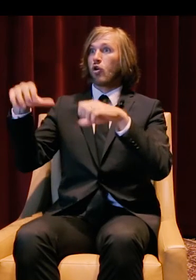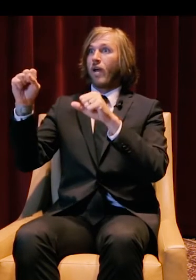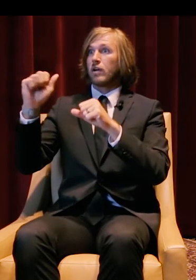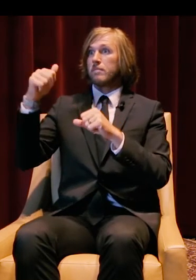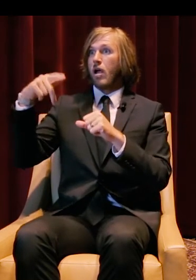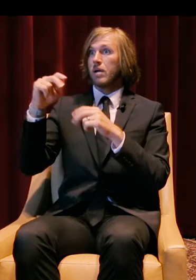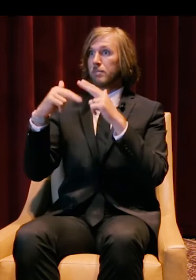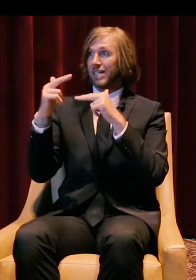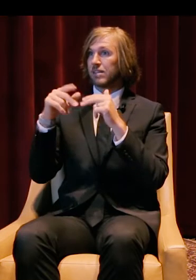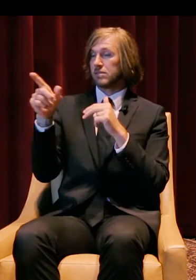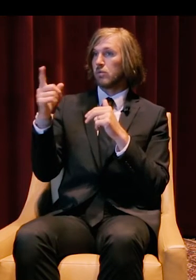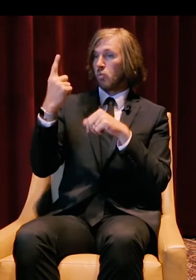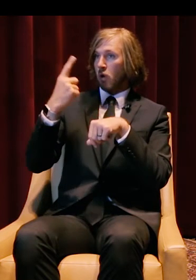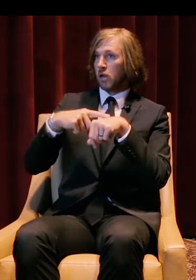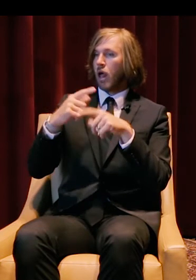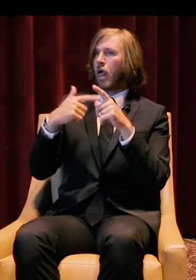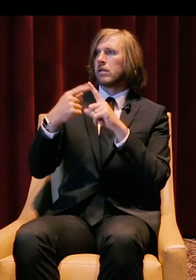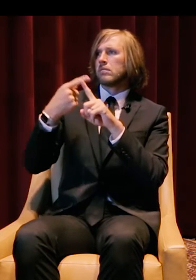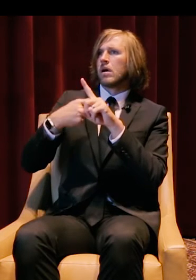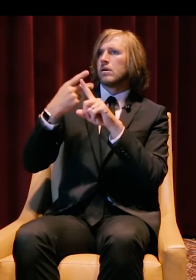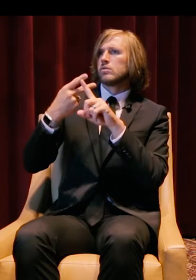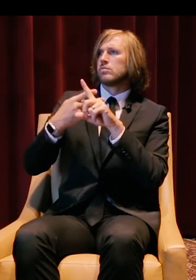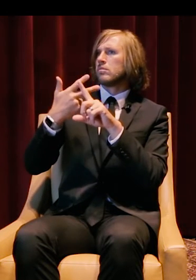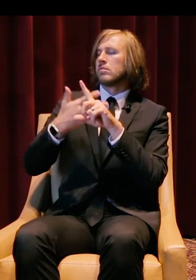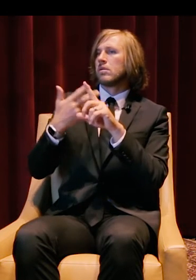and within a matter of months, increased the rents enough,